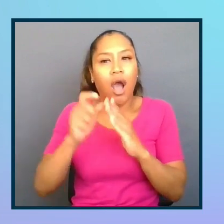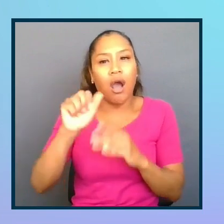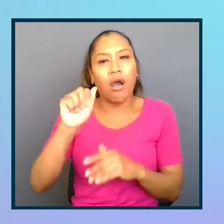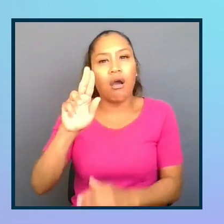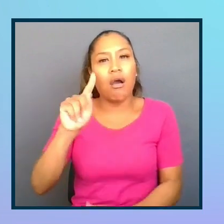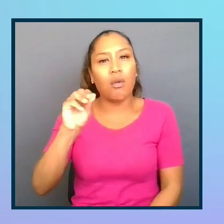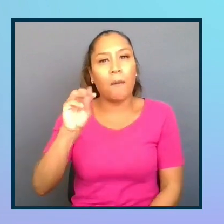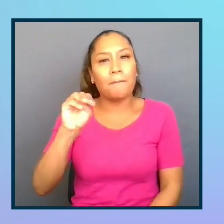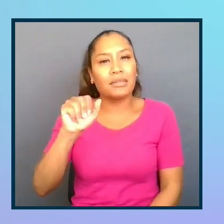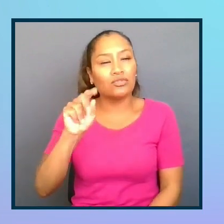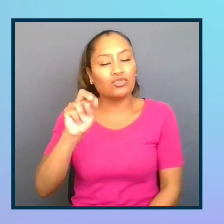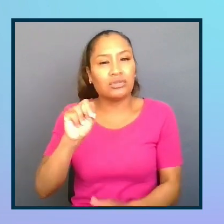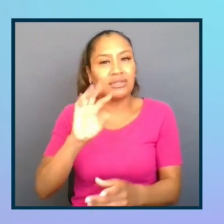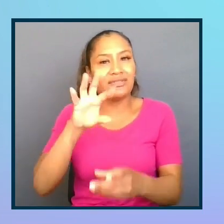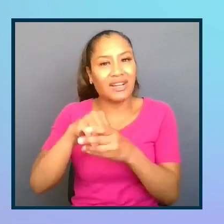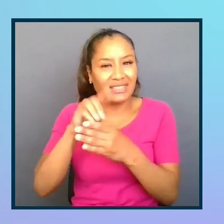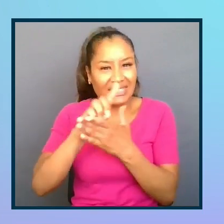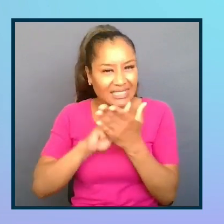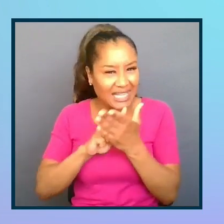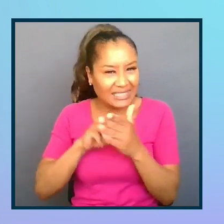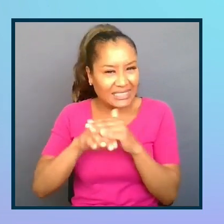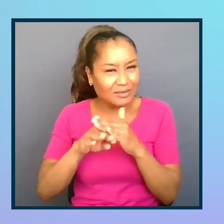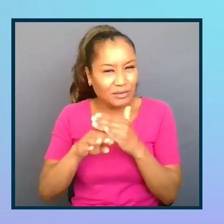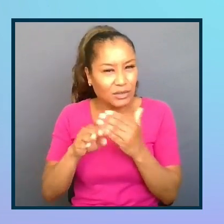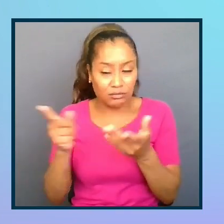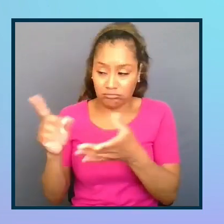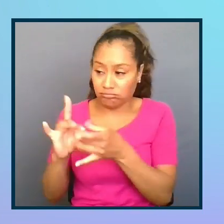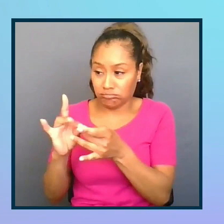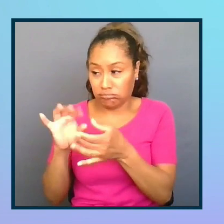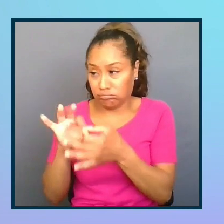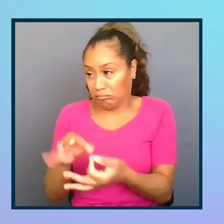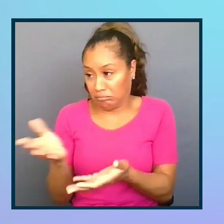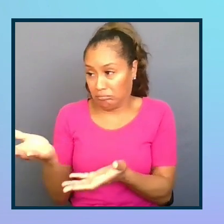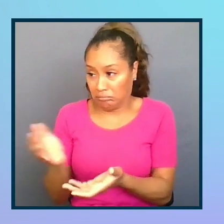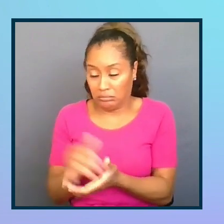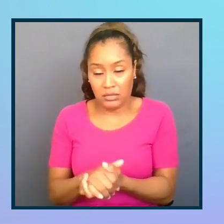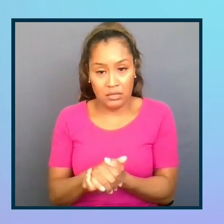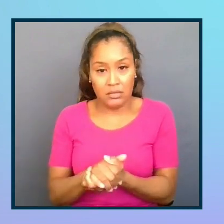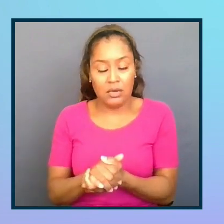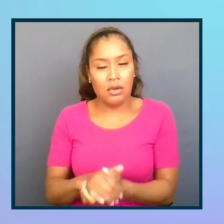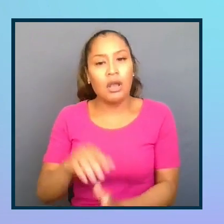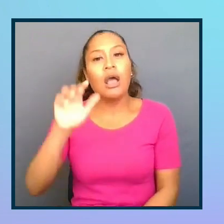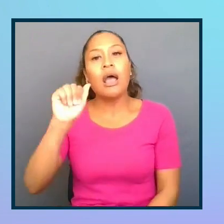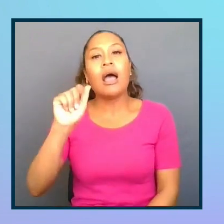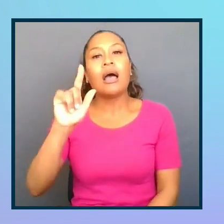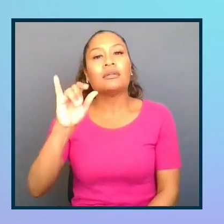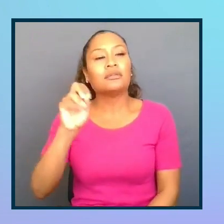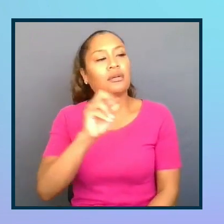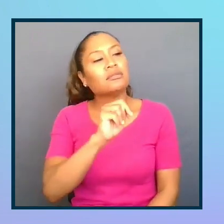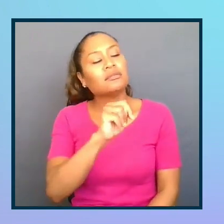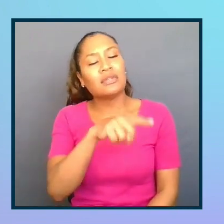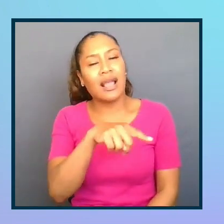Can you speak more to that topic? Yeah, automation is a really interesting area